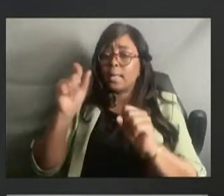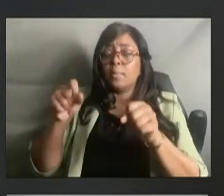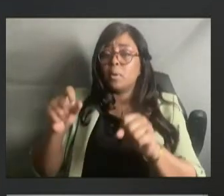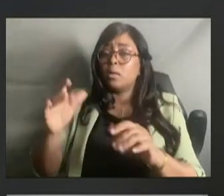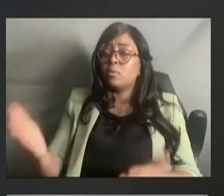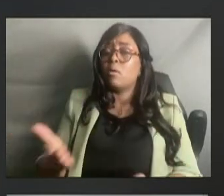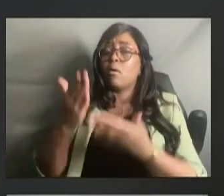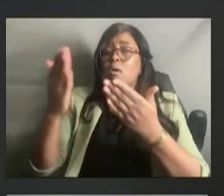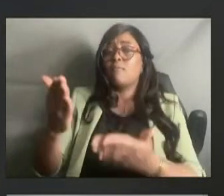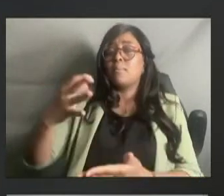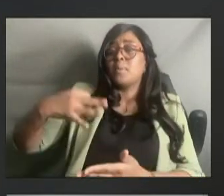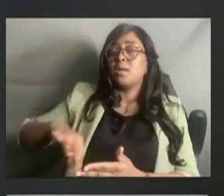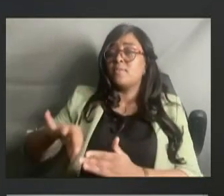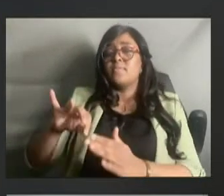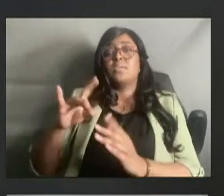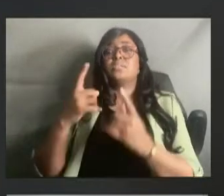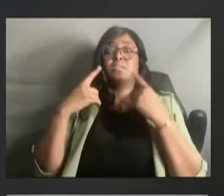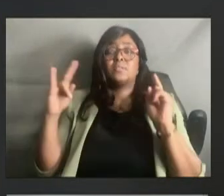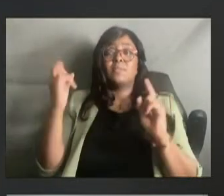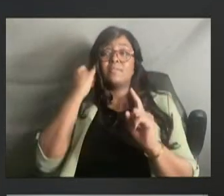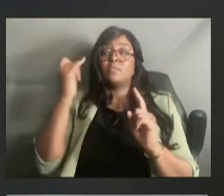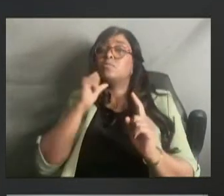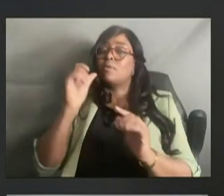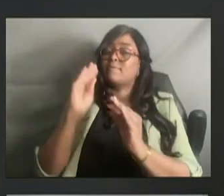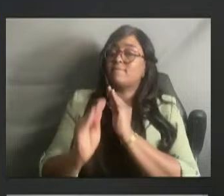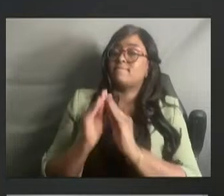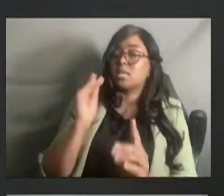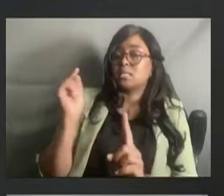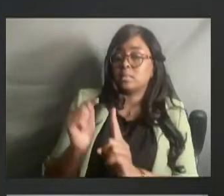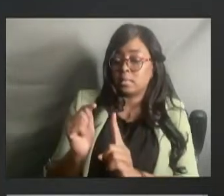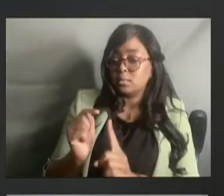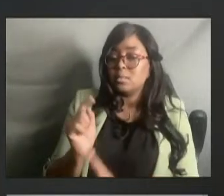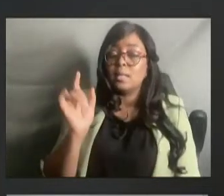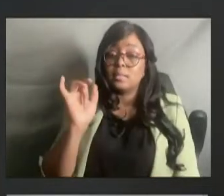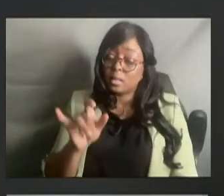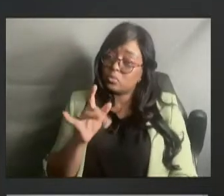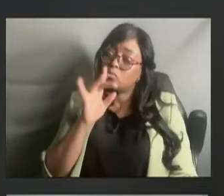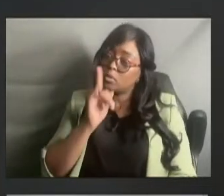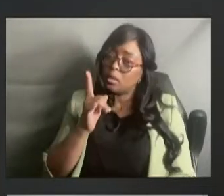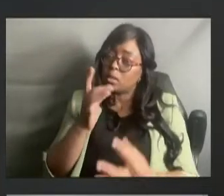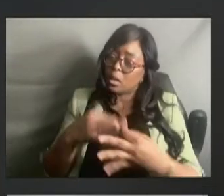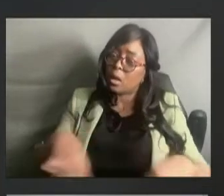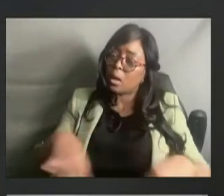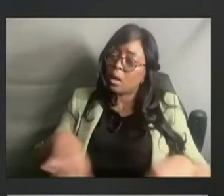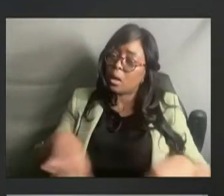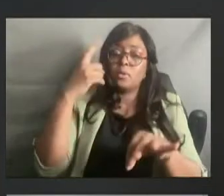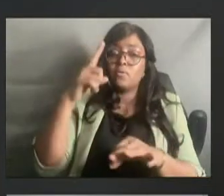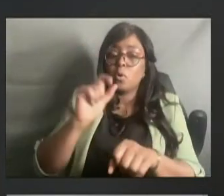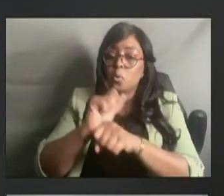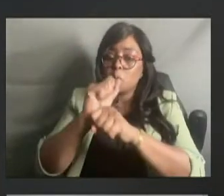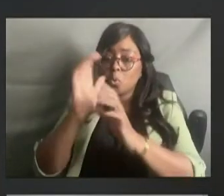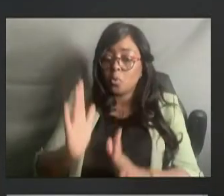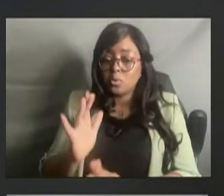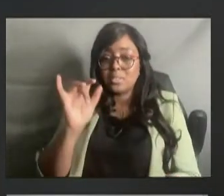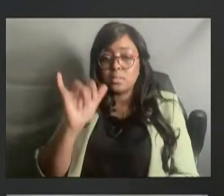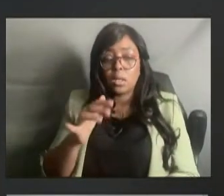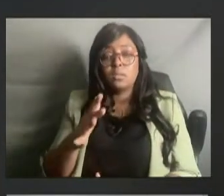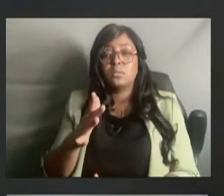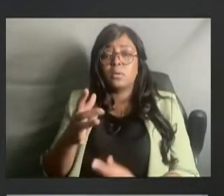be critical. We will not be able to offer benefits successfully